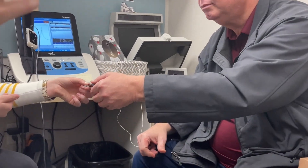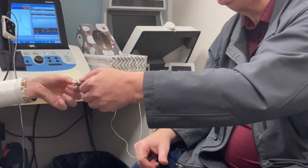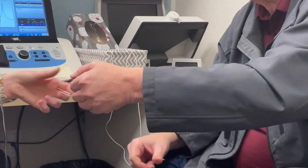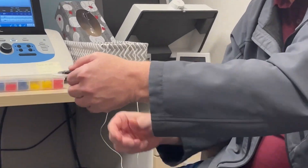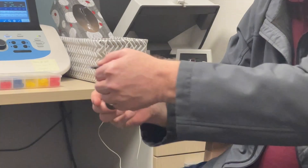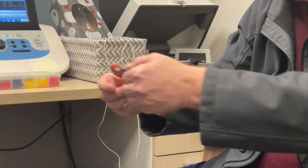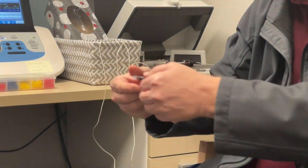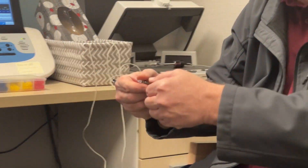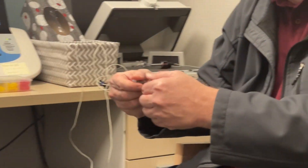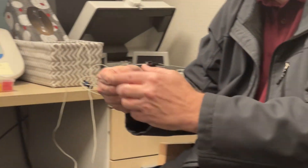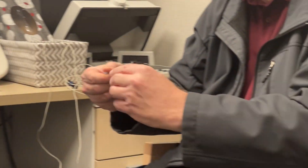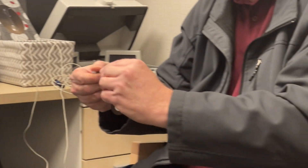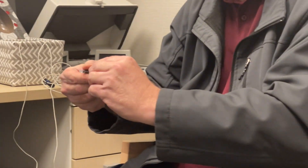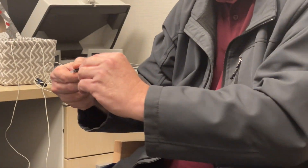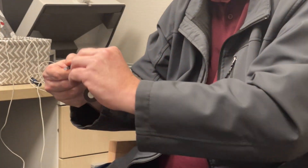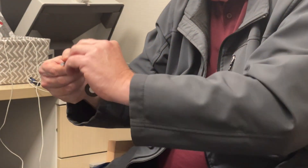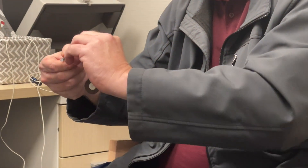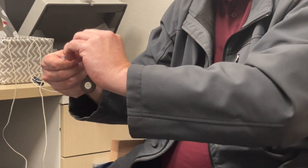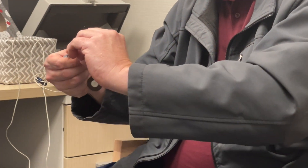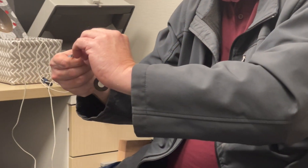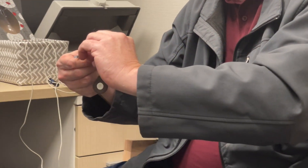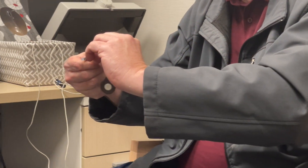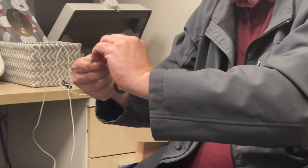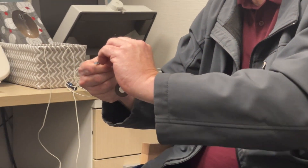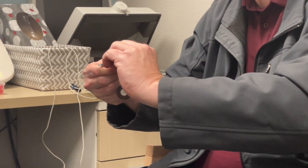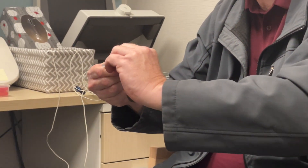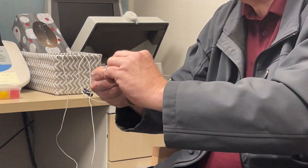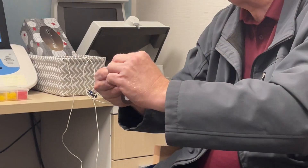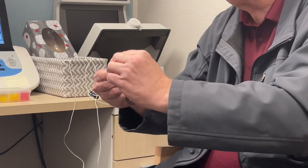up